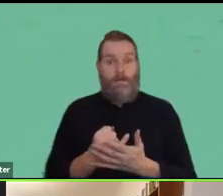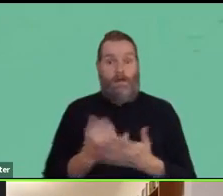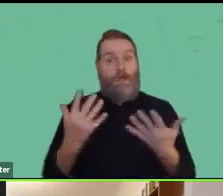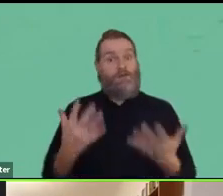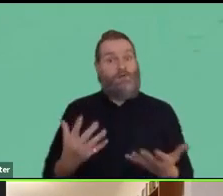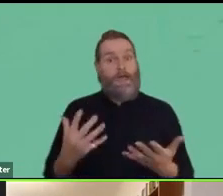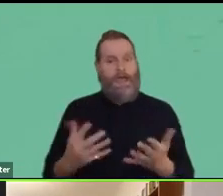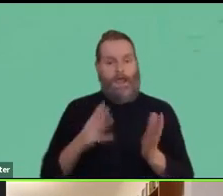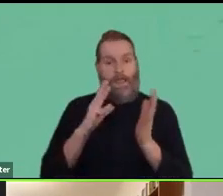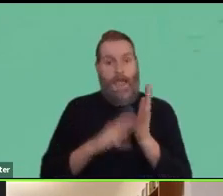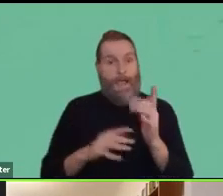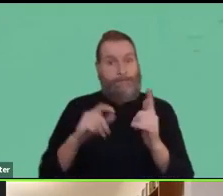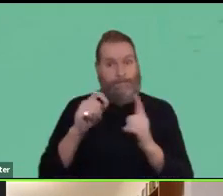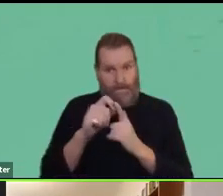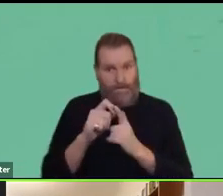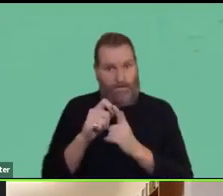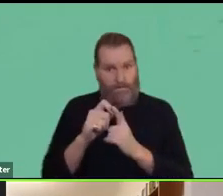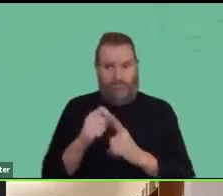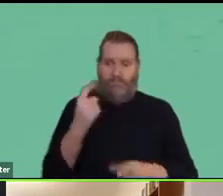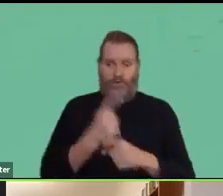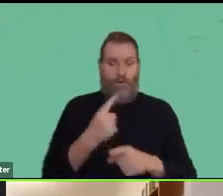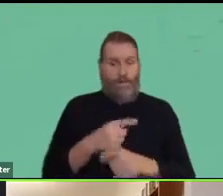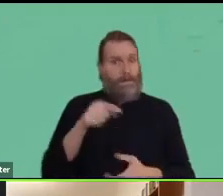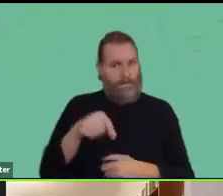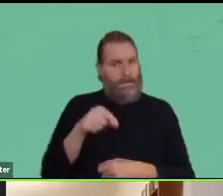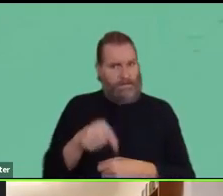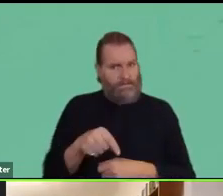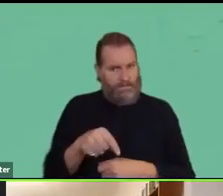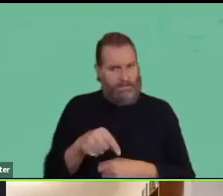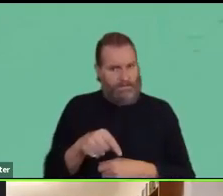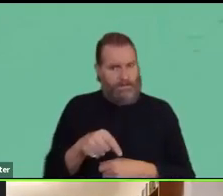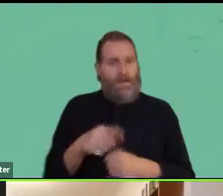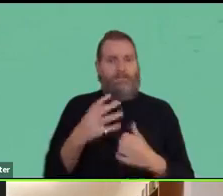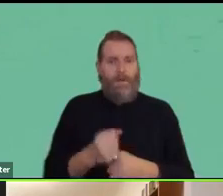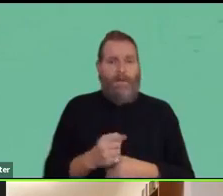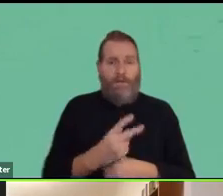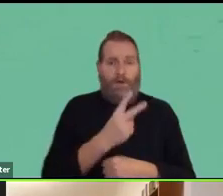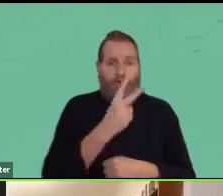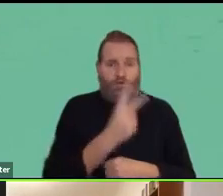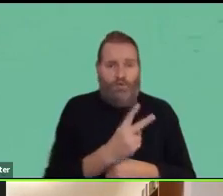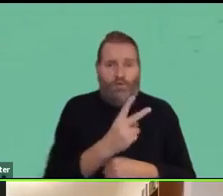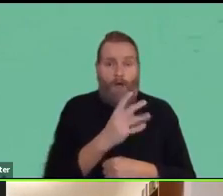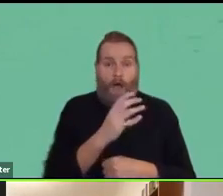is outrageous but the fact we have 200 different sets of pay negotiations where they should be one